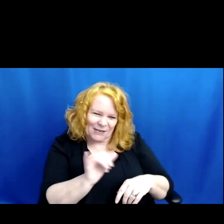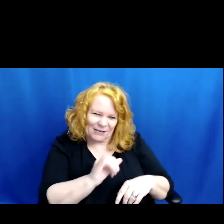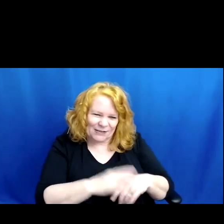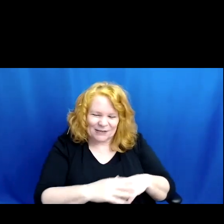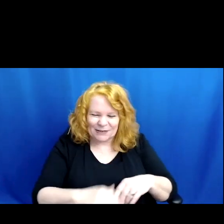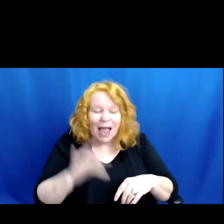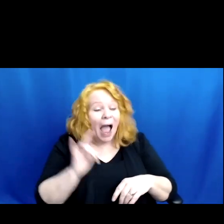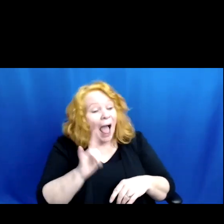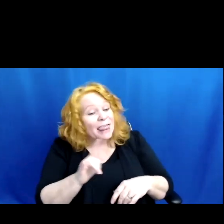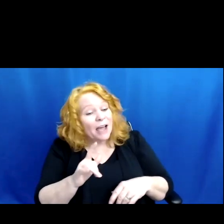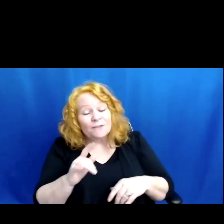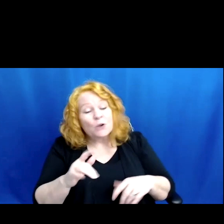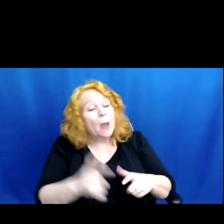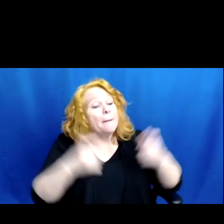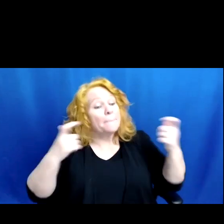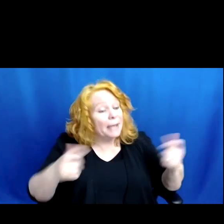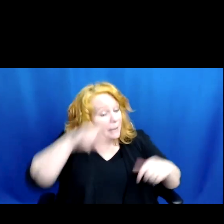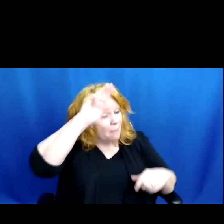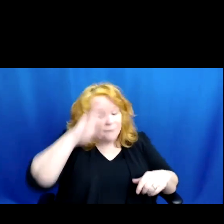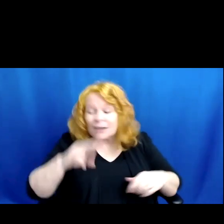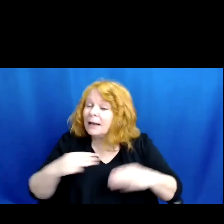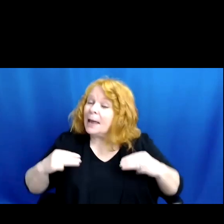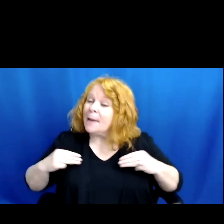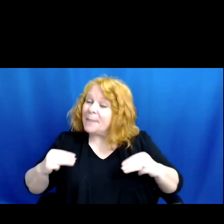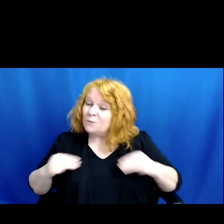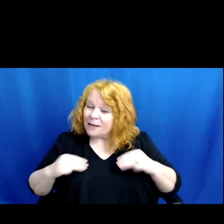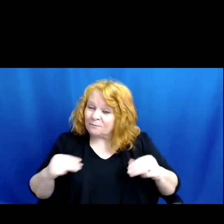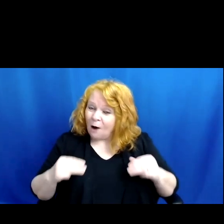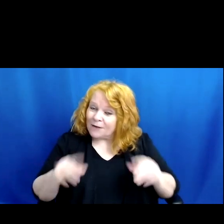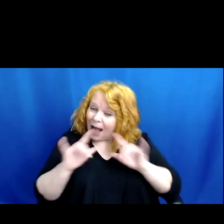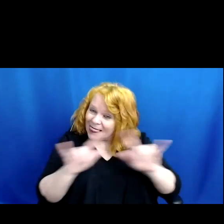And I love you Midwest Marvin. Fantastic to meet you.